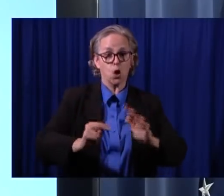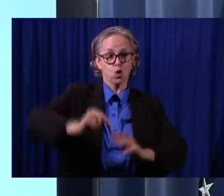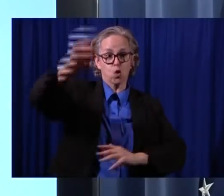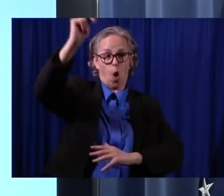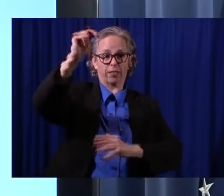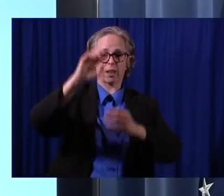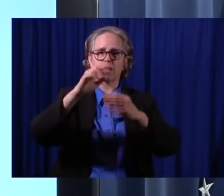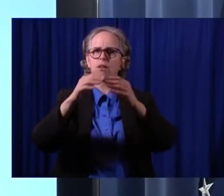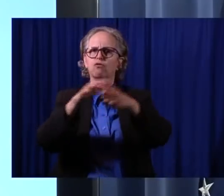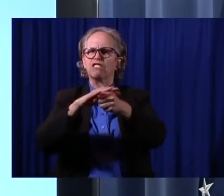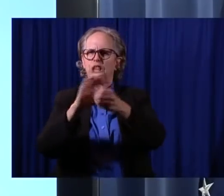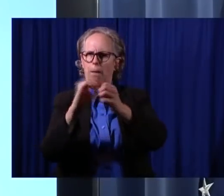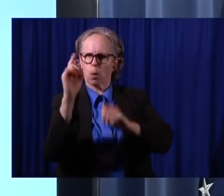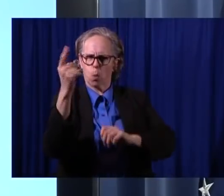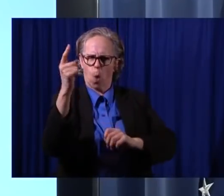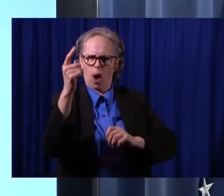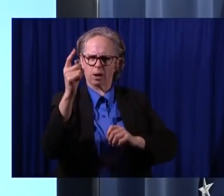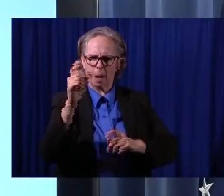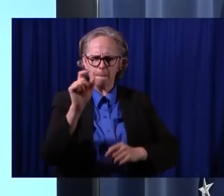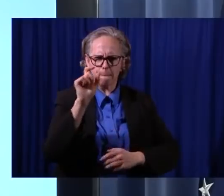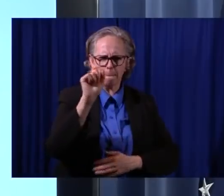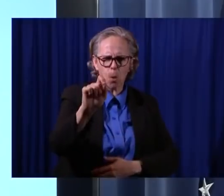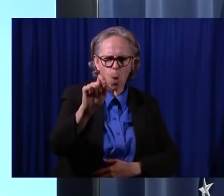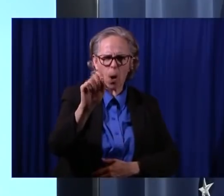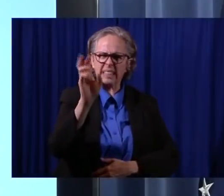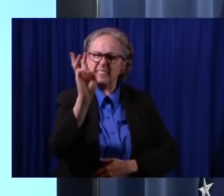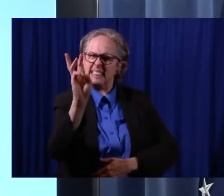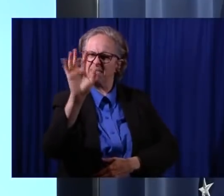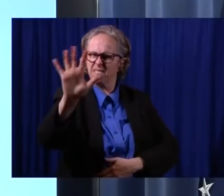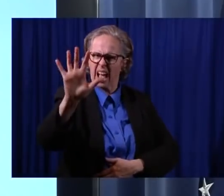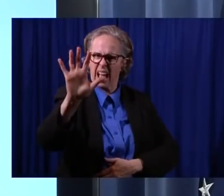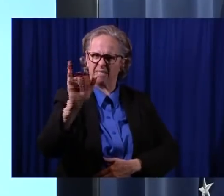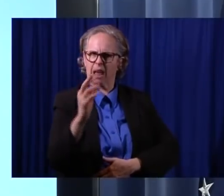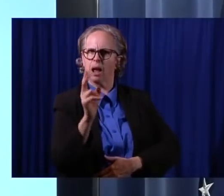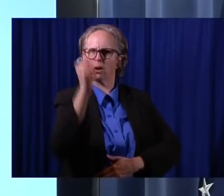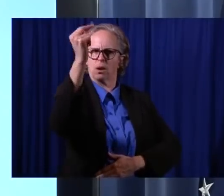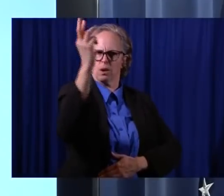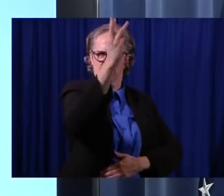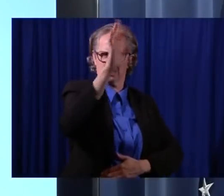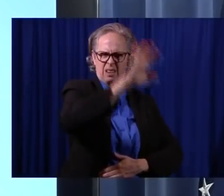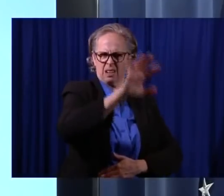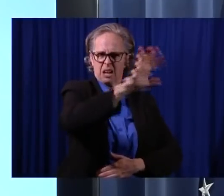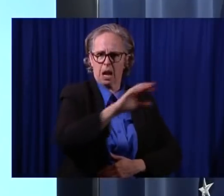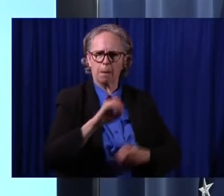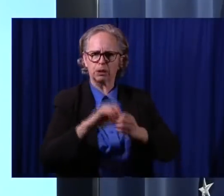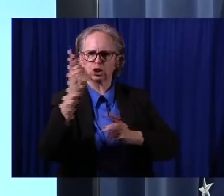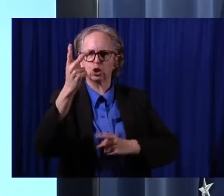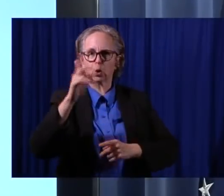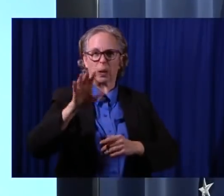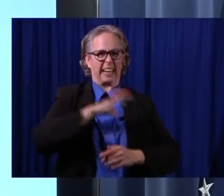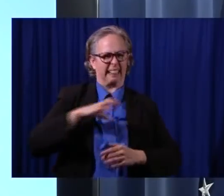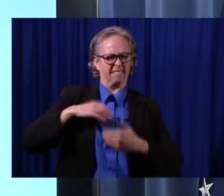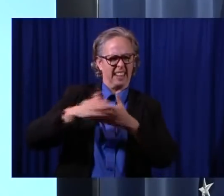THAT NUMBER IS IF YOU LOOK AT REGION 6 OR REGION 3 THE NUMBERS ARE A LITTLE DOWN FROM WHAT WE SAW THE OTHER DAY, DAYTON IS DOWN A LITTLE BIT BUT